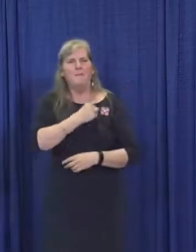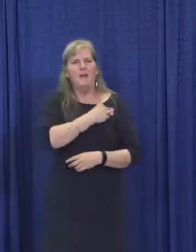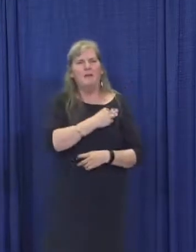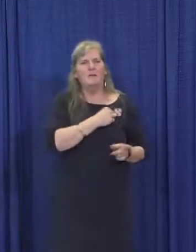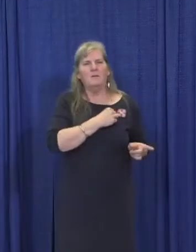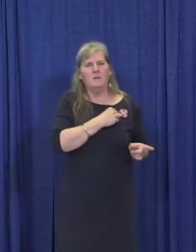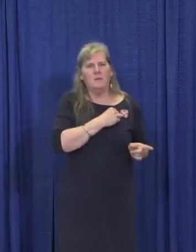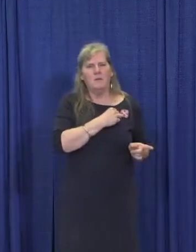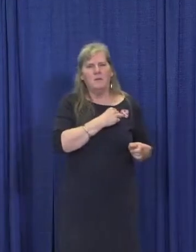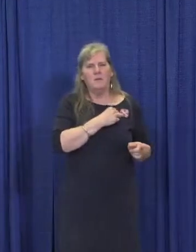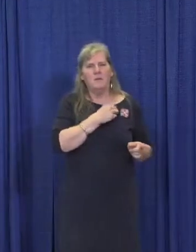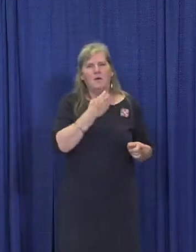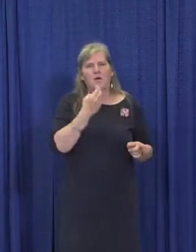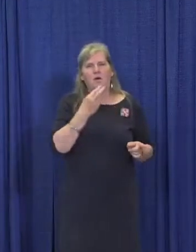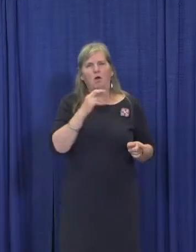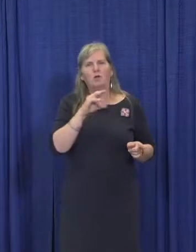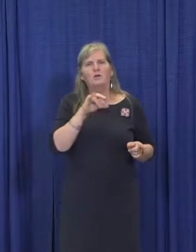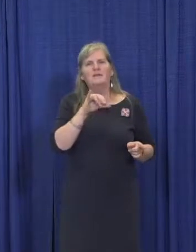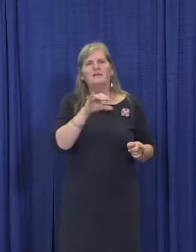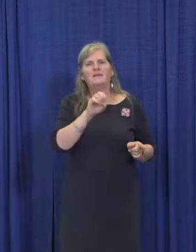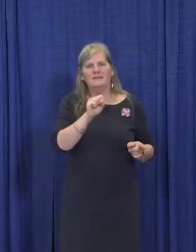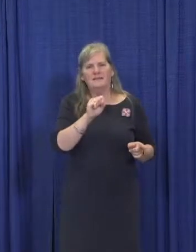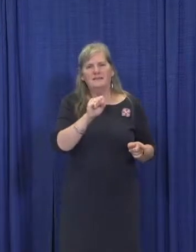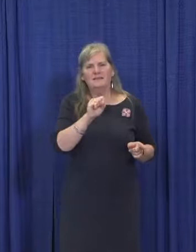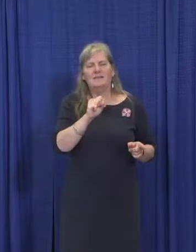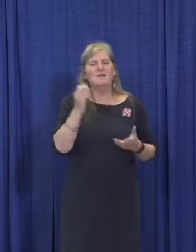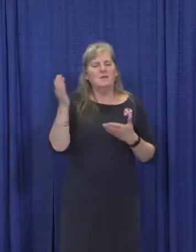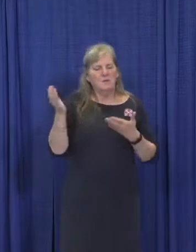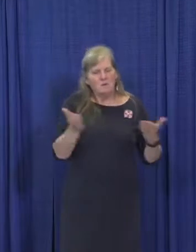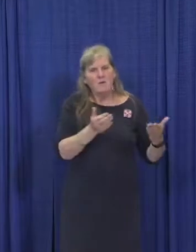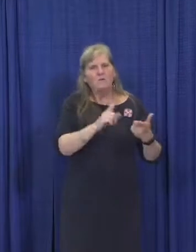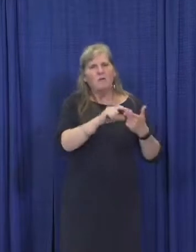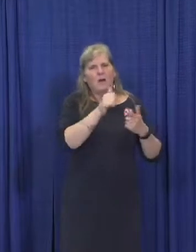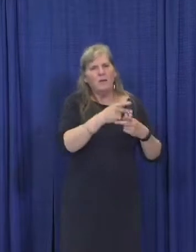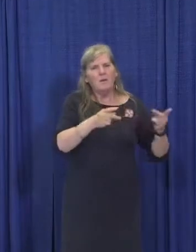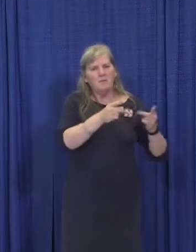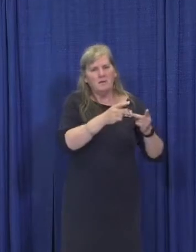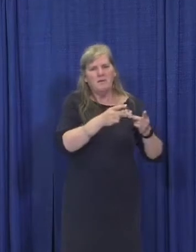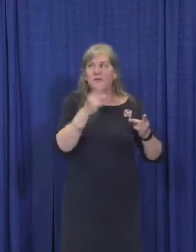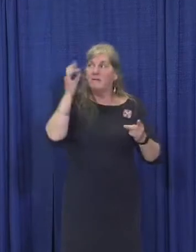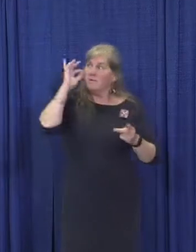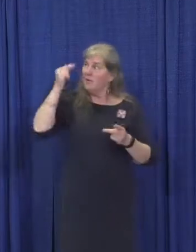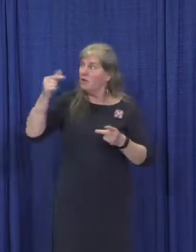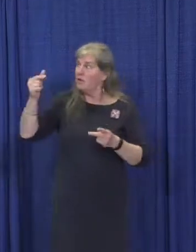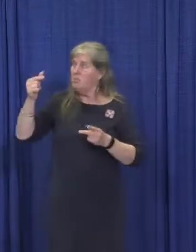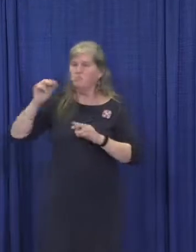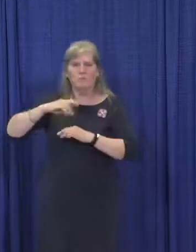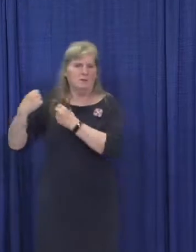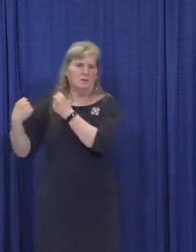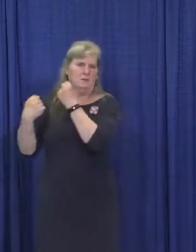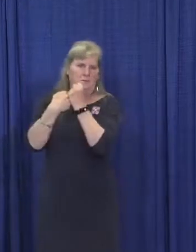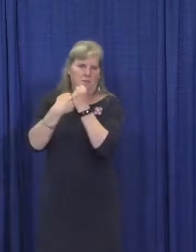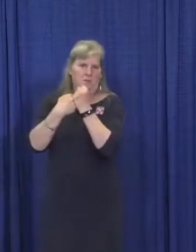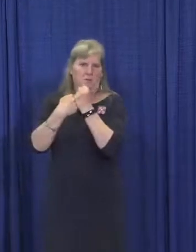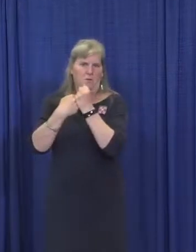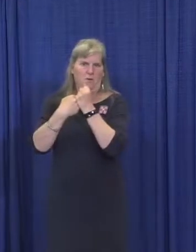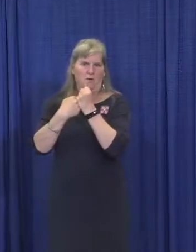Manitoba, that federal support would be there if we get to a